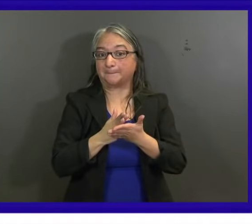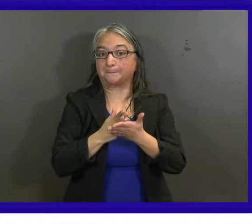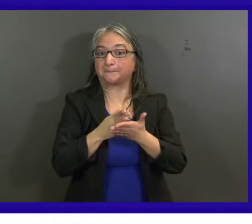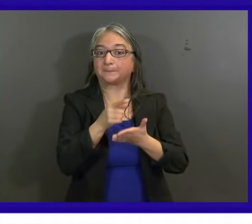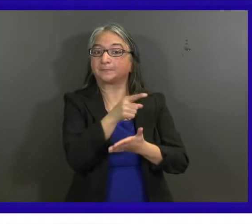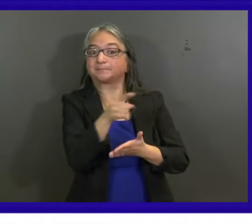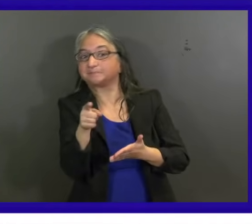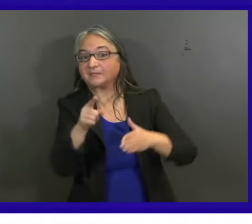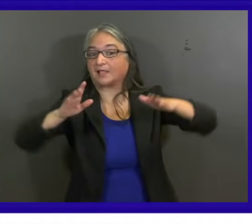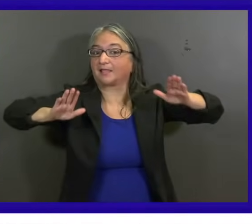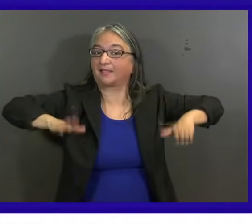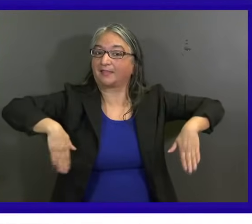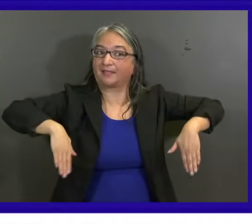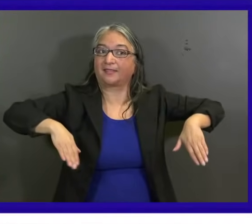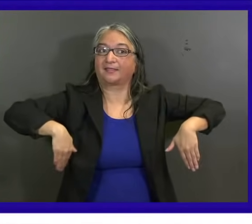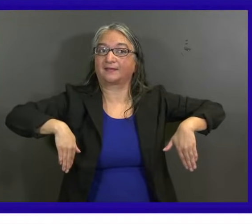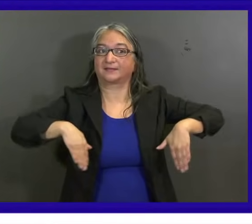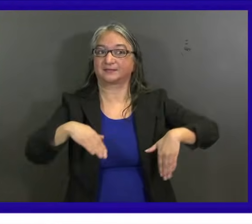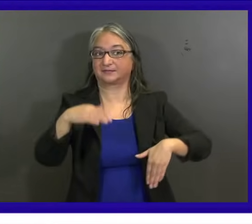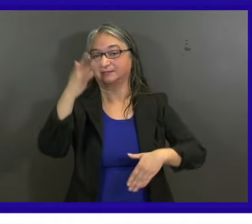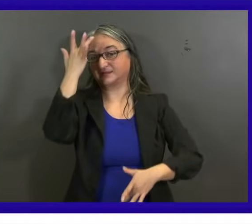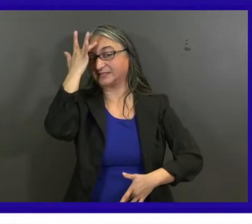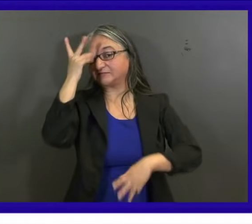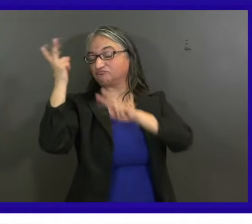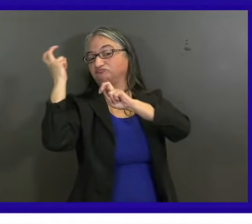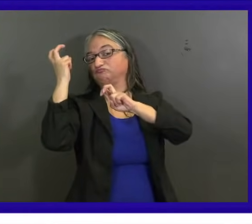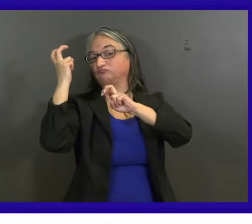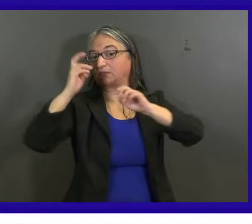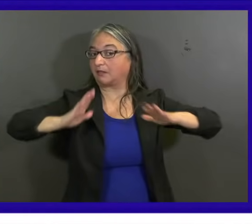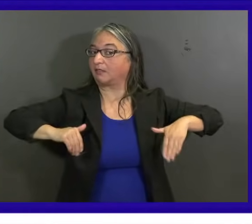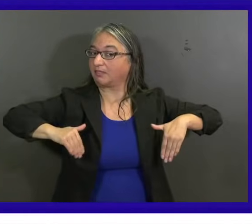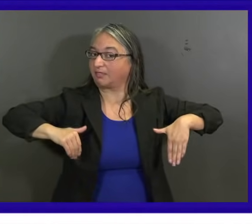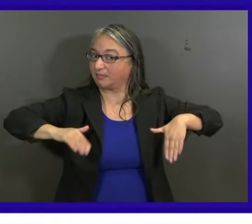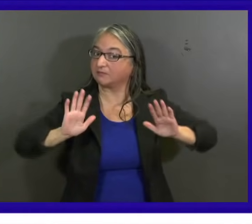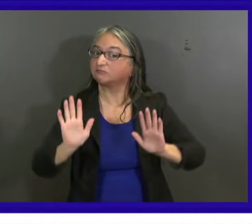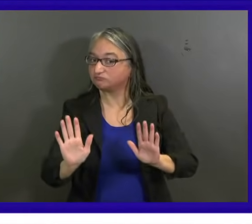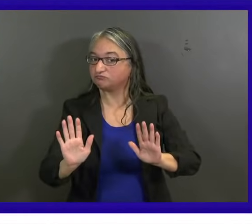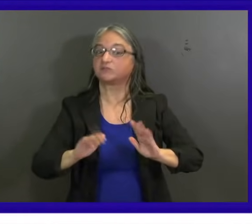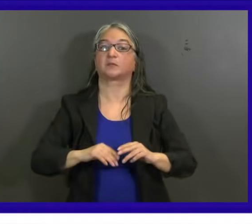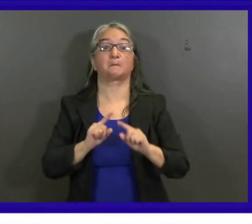modeling can't base severity on these on these numbers but we know from other jurisdictions